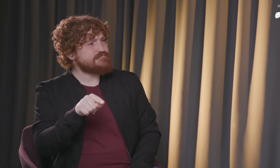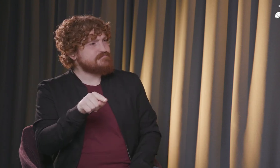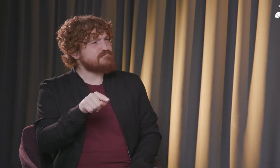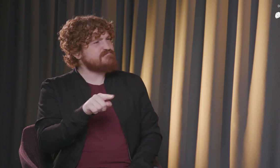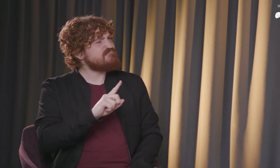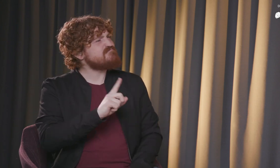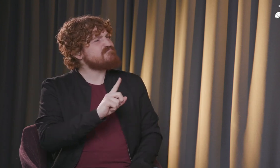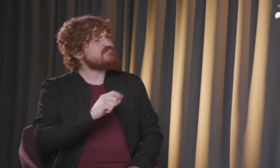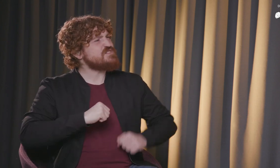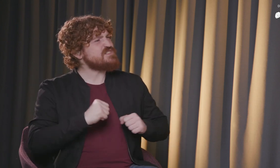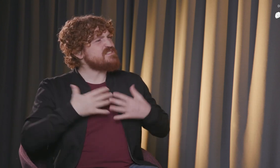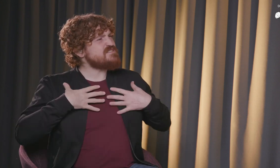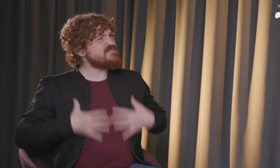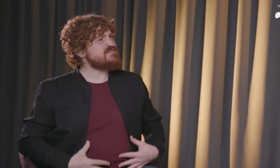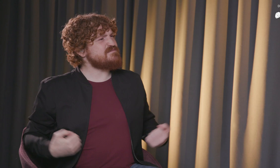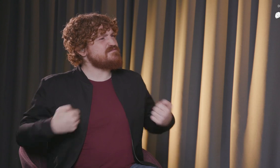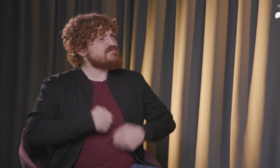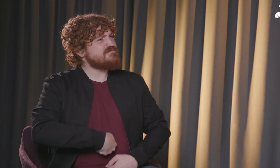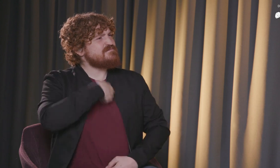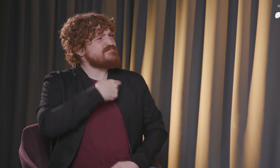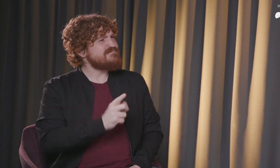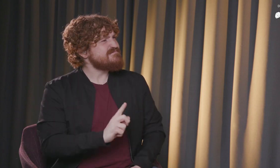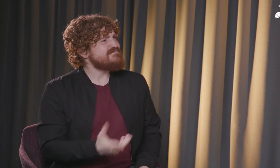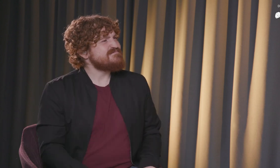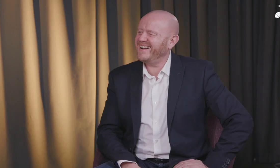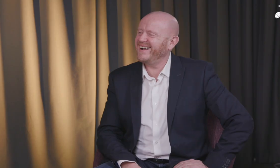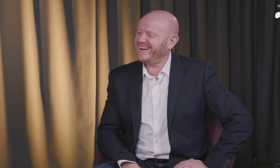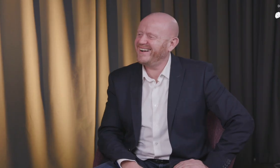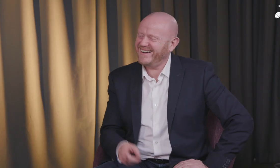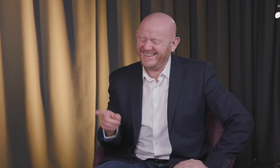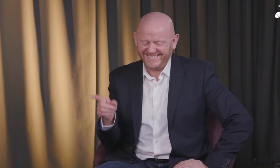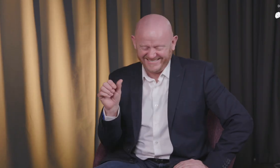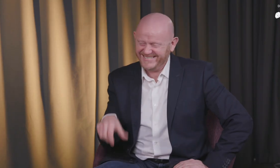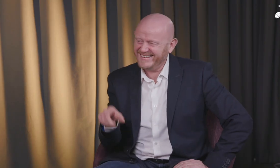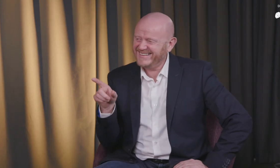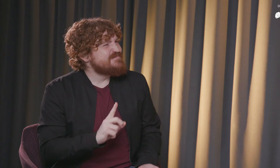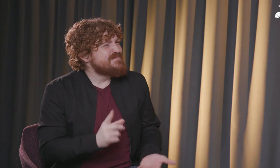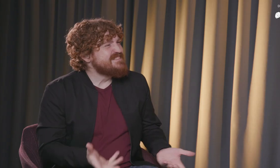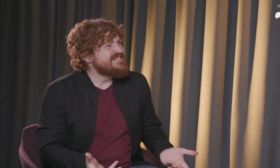what was that chicken costume for? You’re right! What was it for?